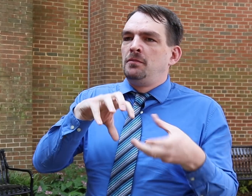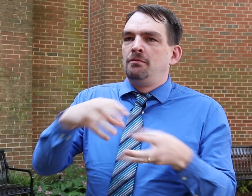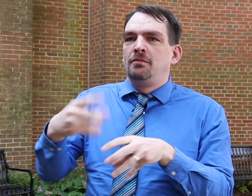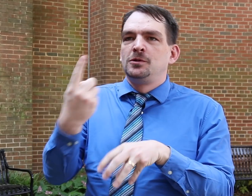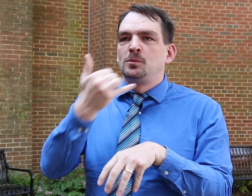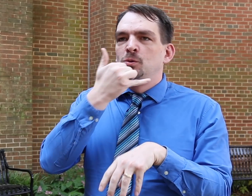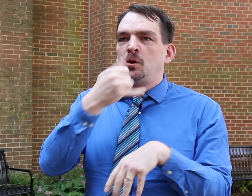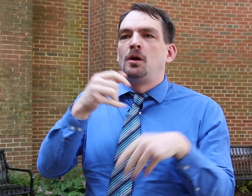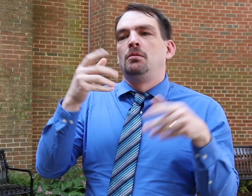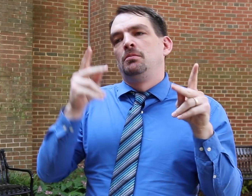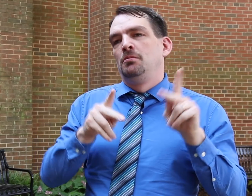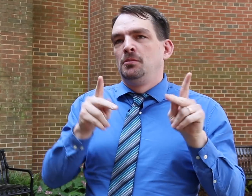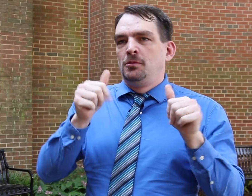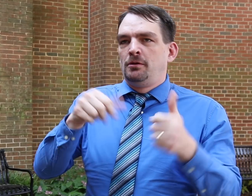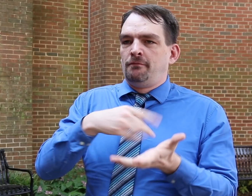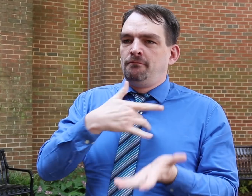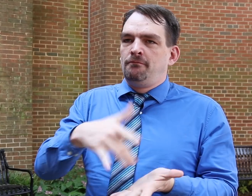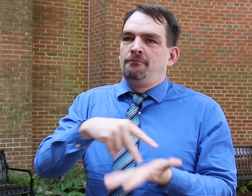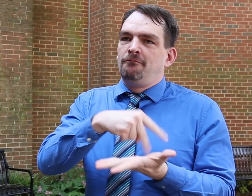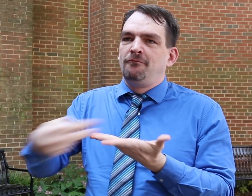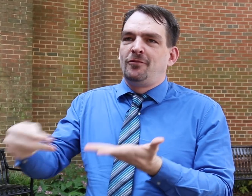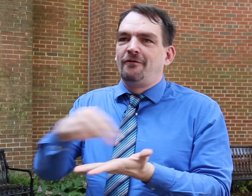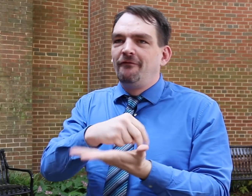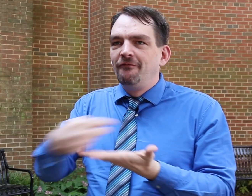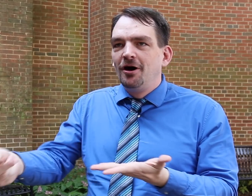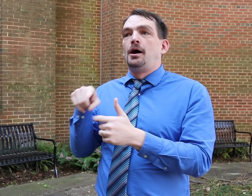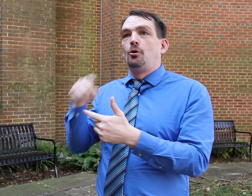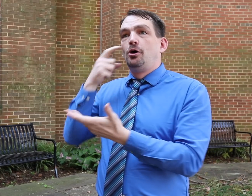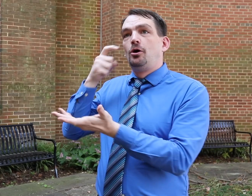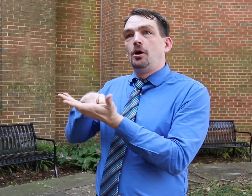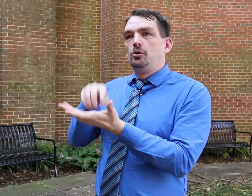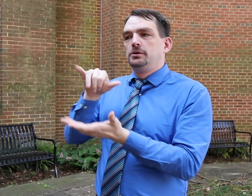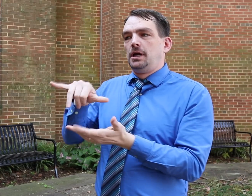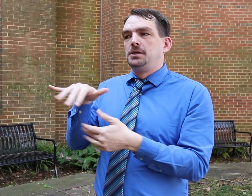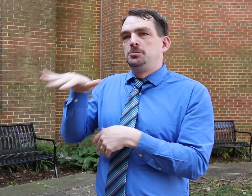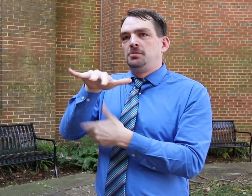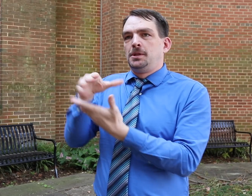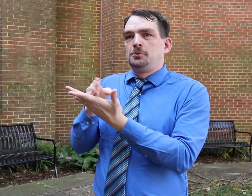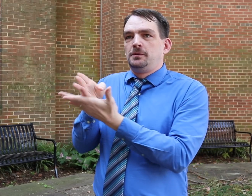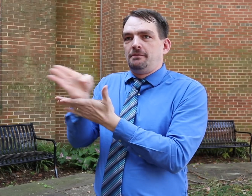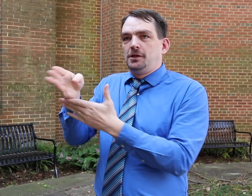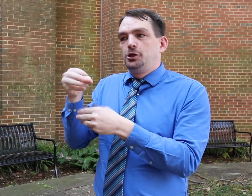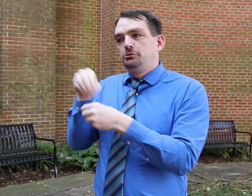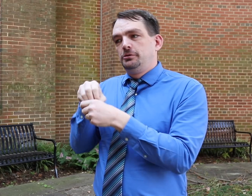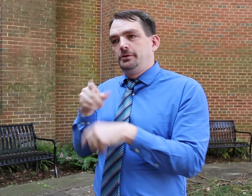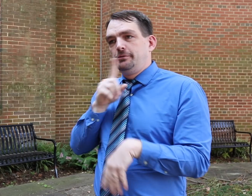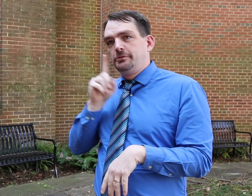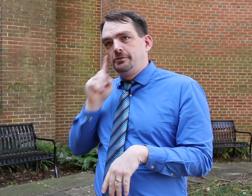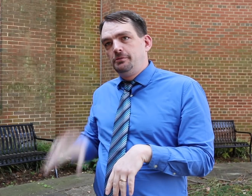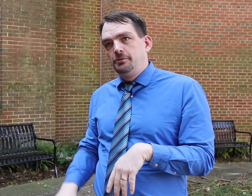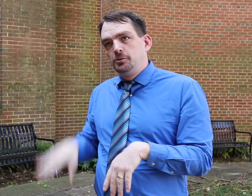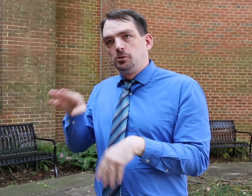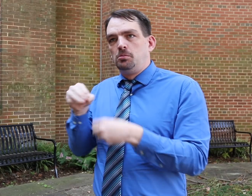wrong happens to it, people can start falling down. I’ve noticed that spatial navigation in people who grew up deaf